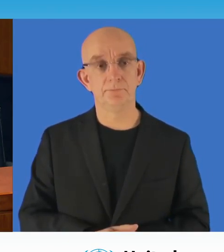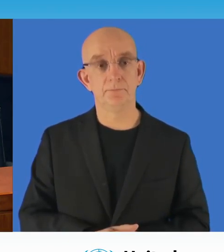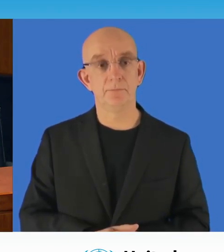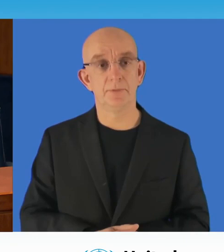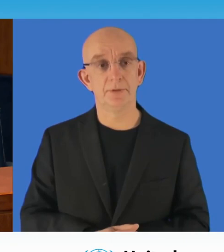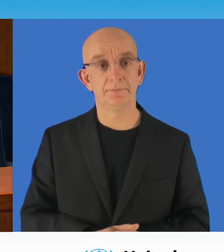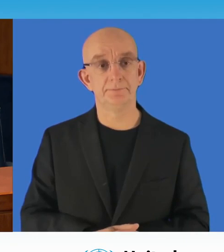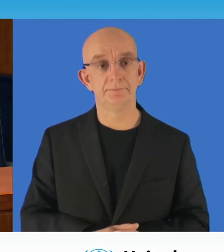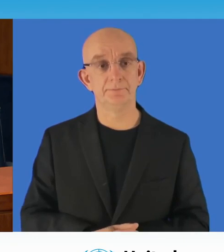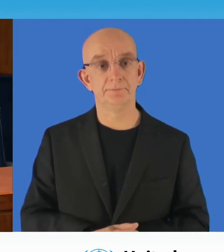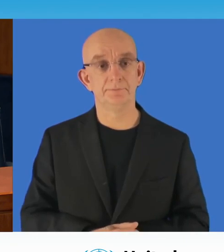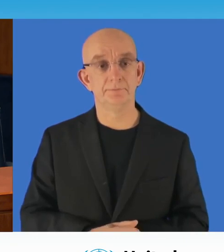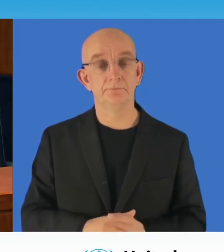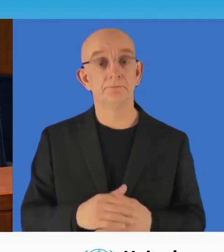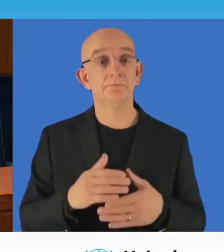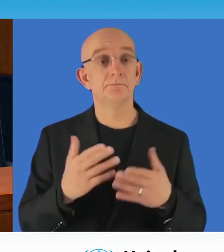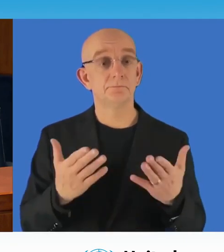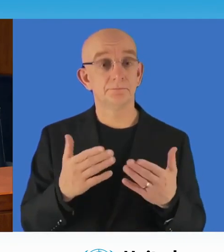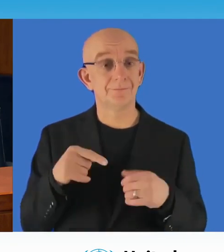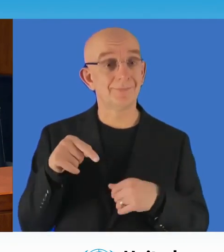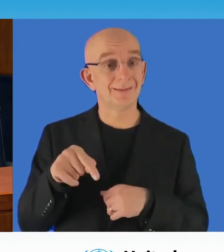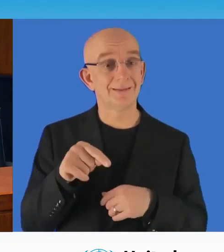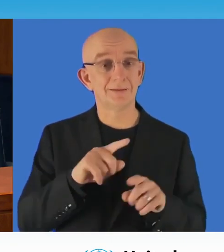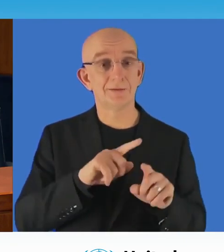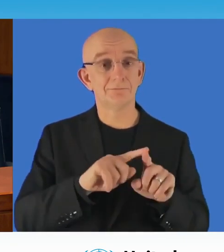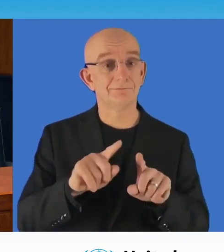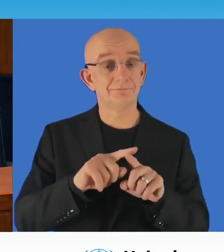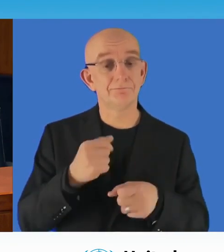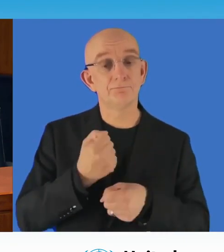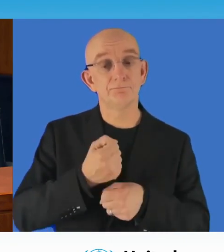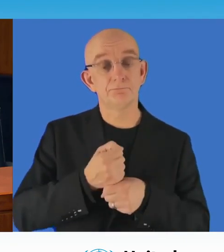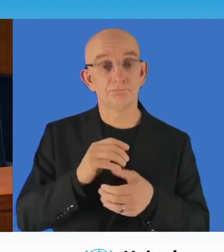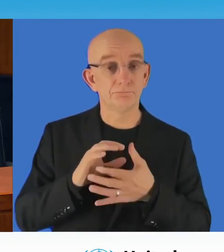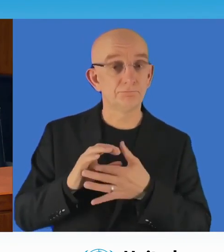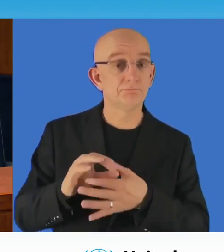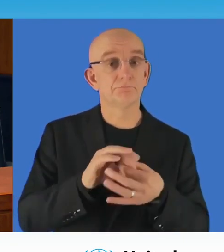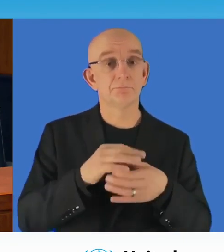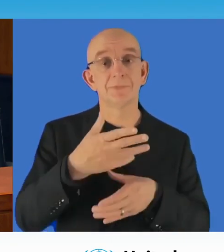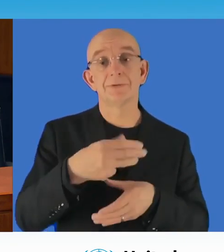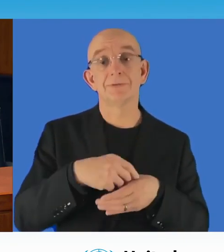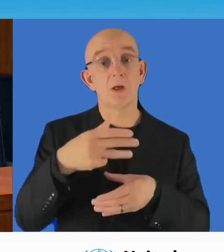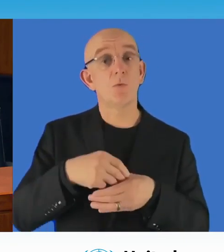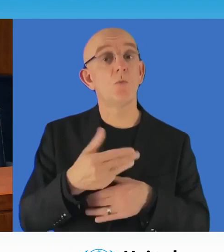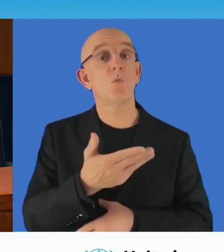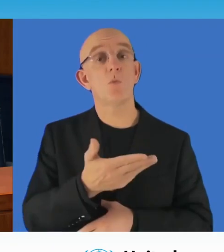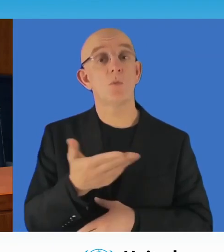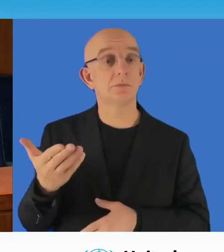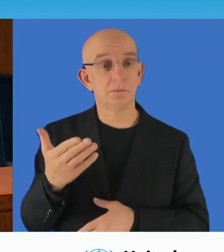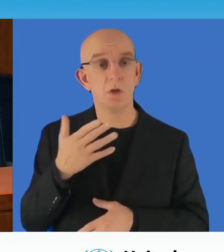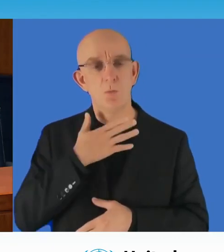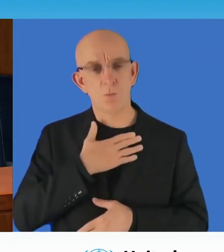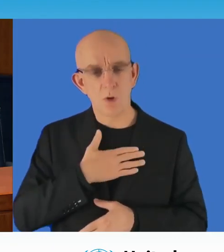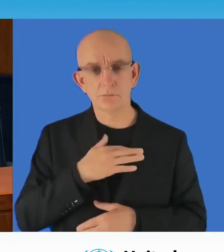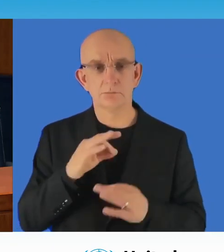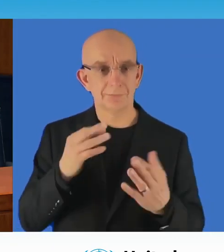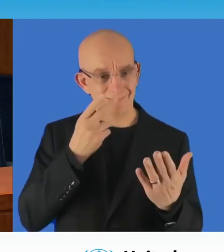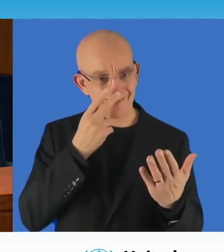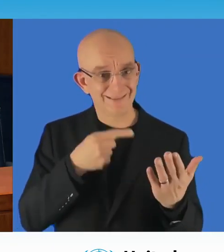all stakeholders to ensure the full and effective implementation of the crpd by mainstreaming into